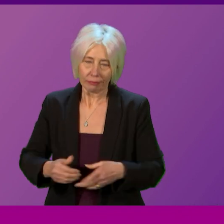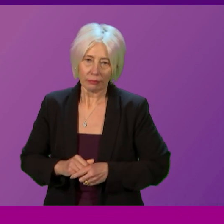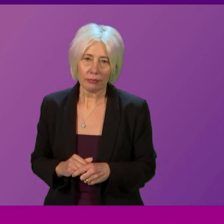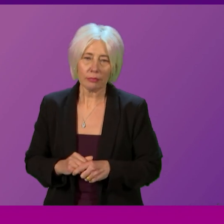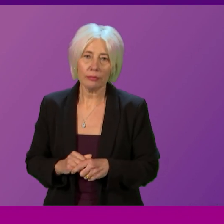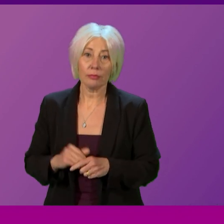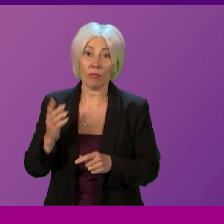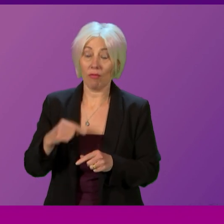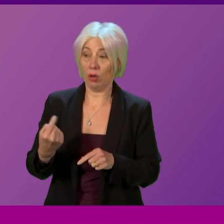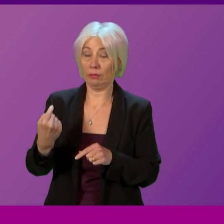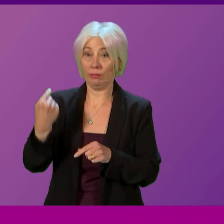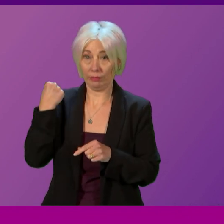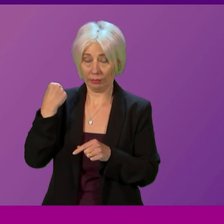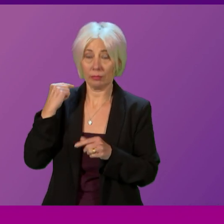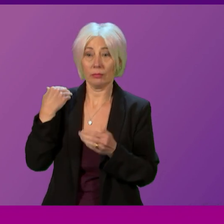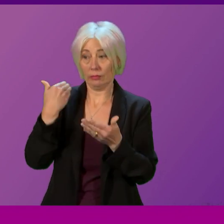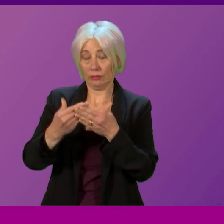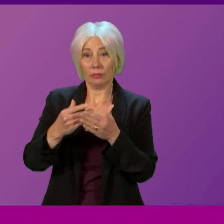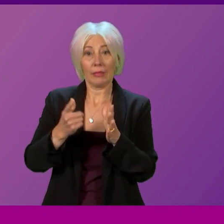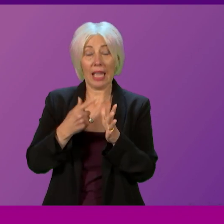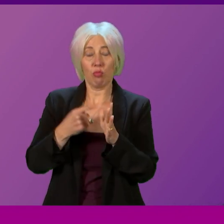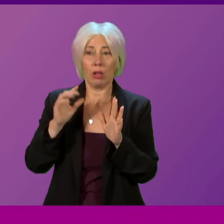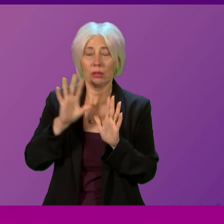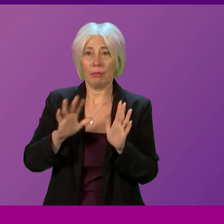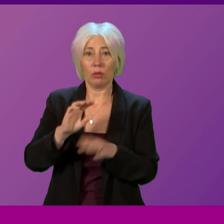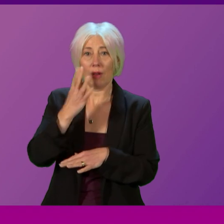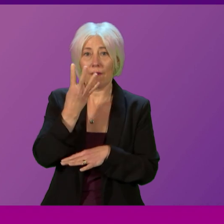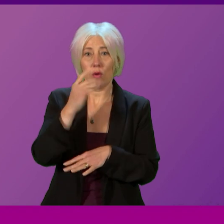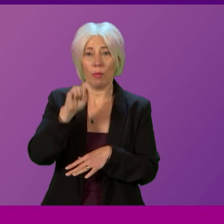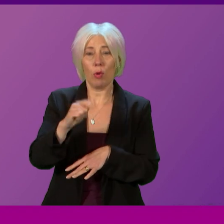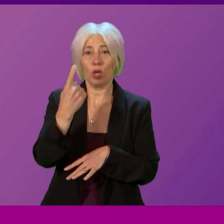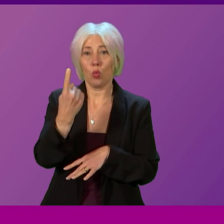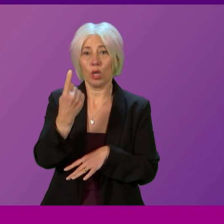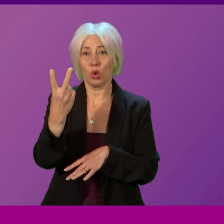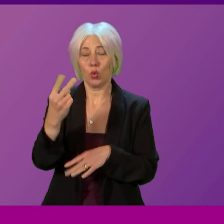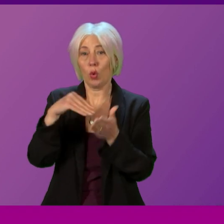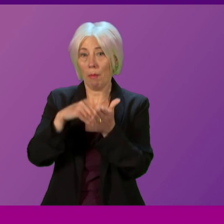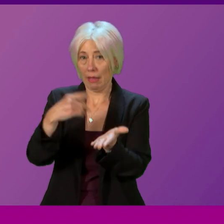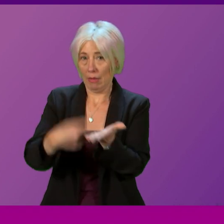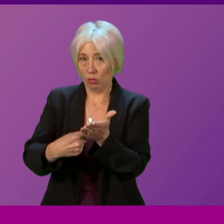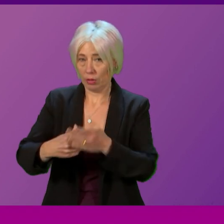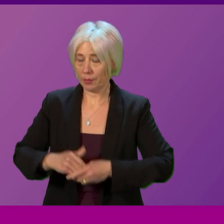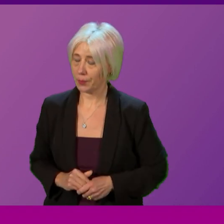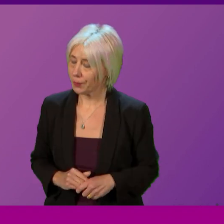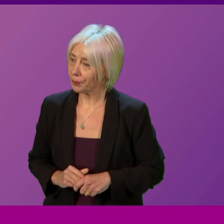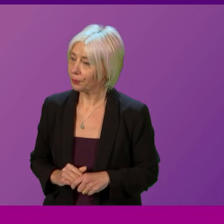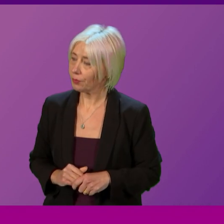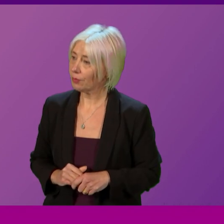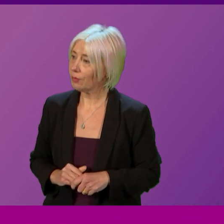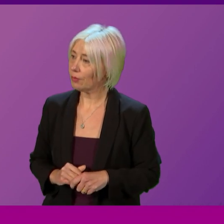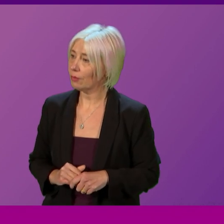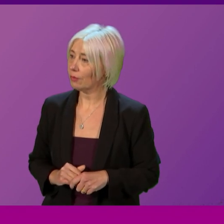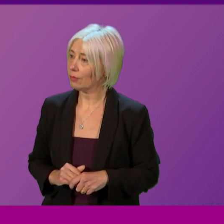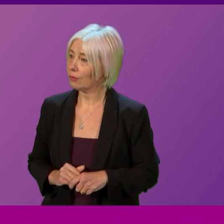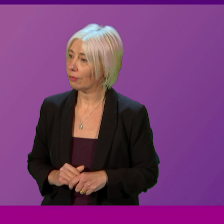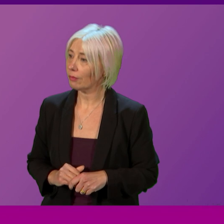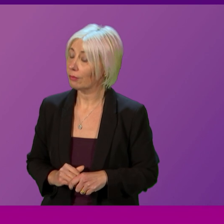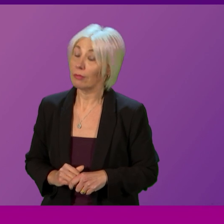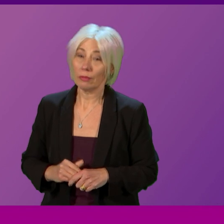Between then and April 2022, the amount that has been spent is £4.12 million.